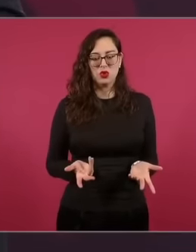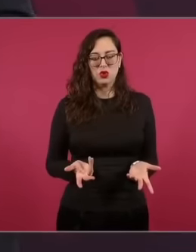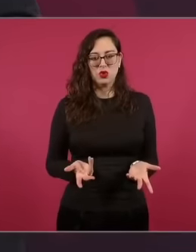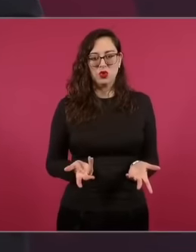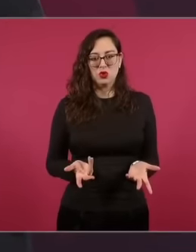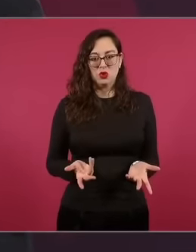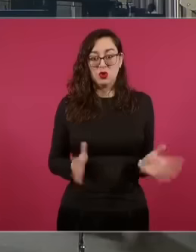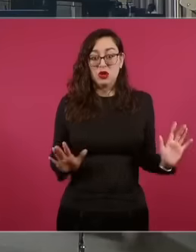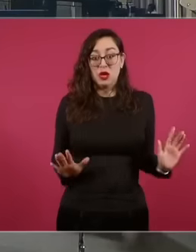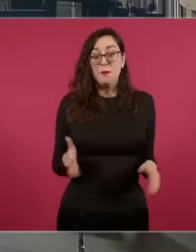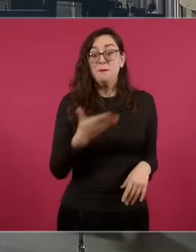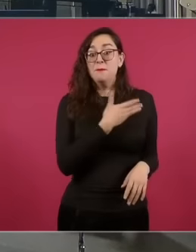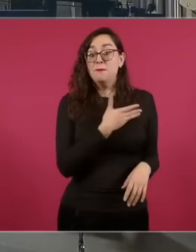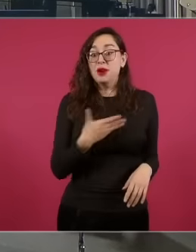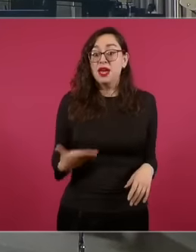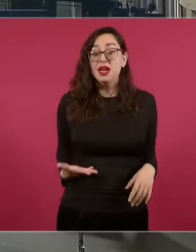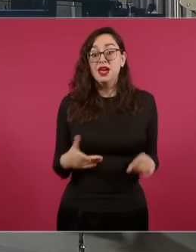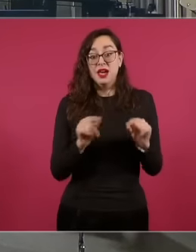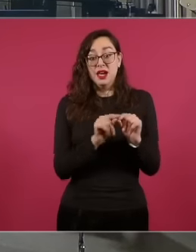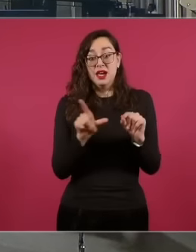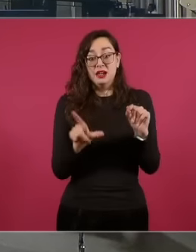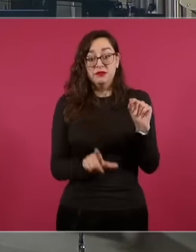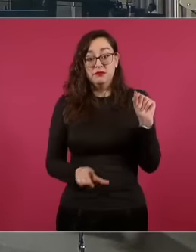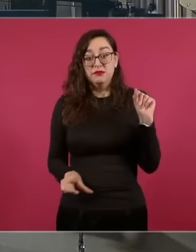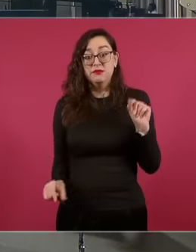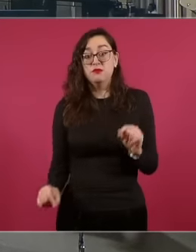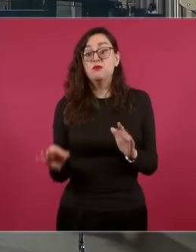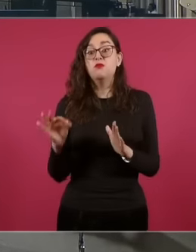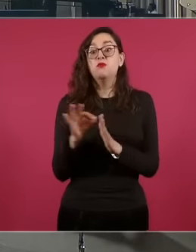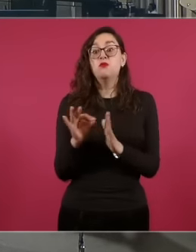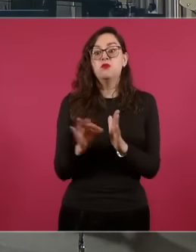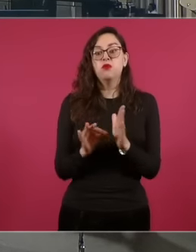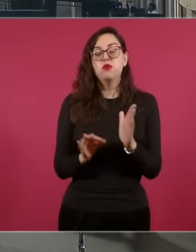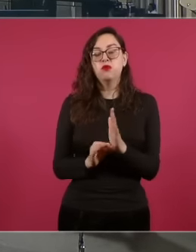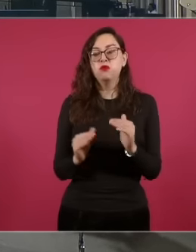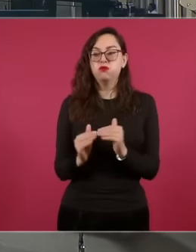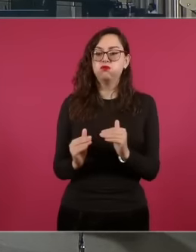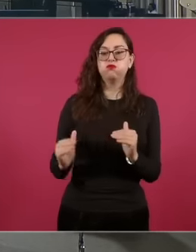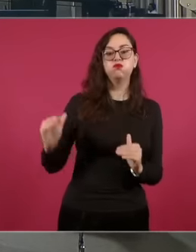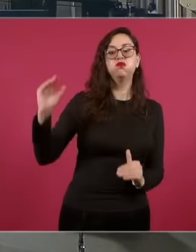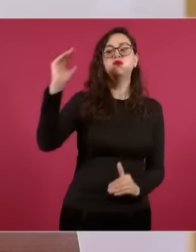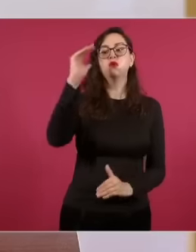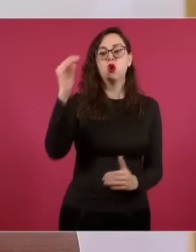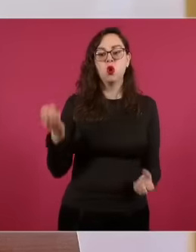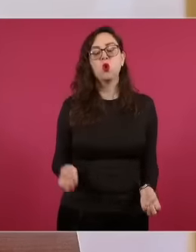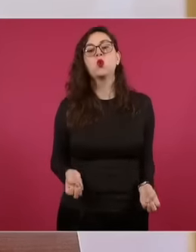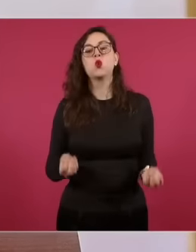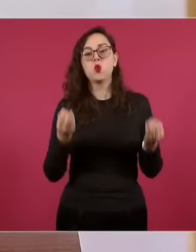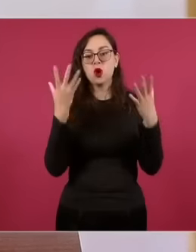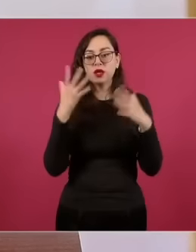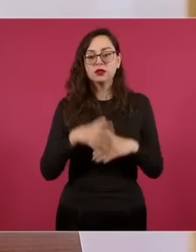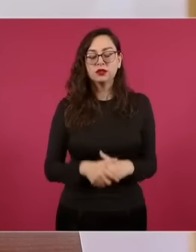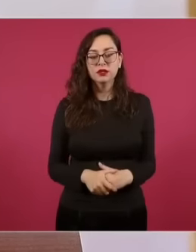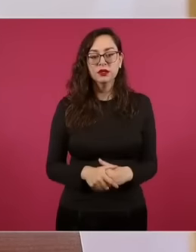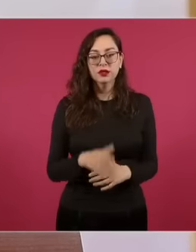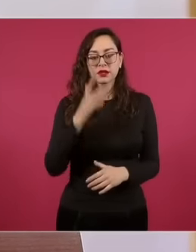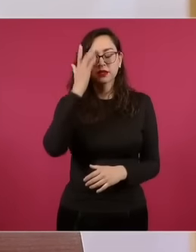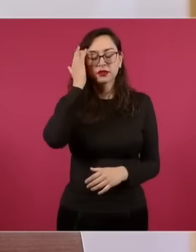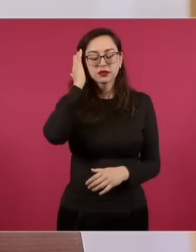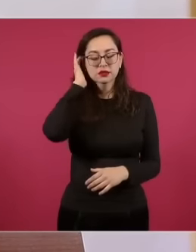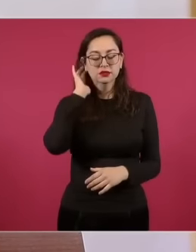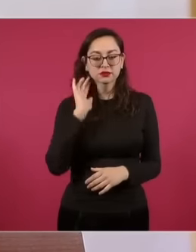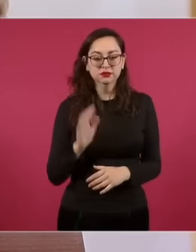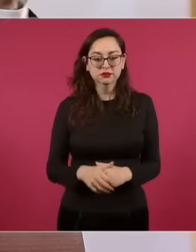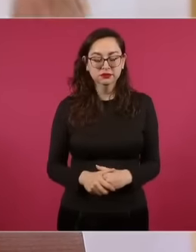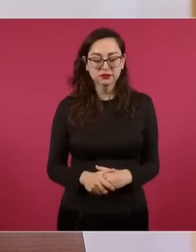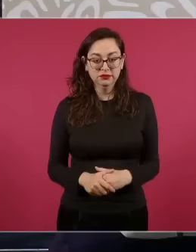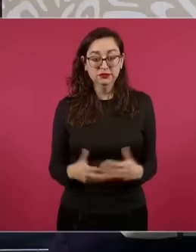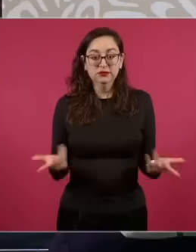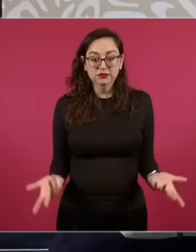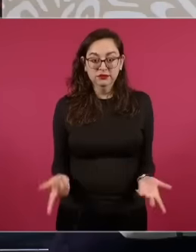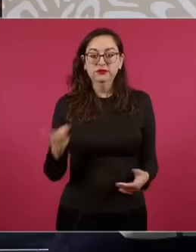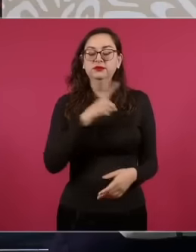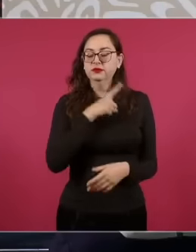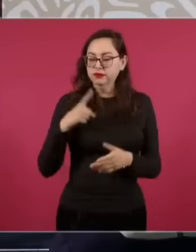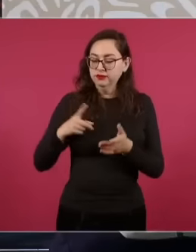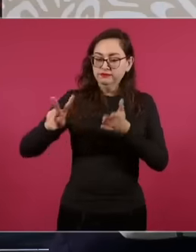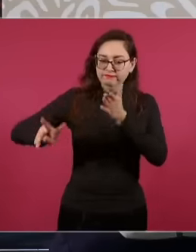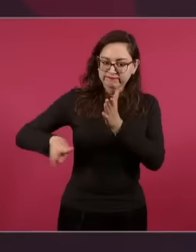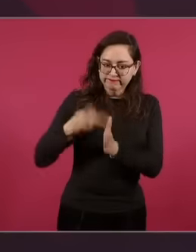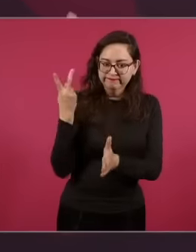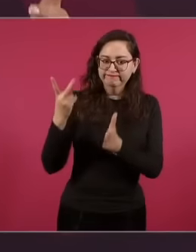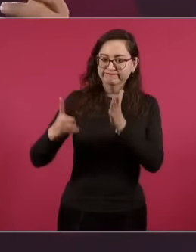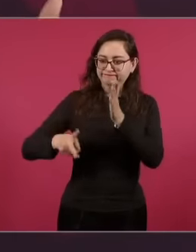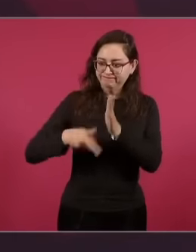presidency, why don't you say how much the difference was? You have to keep repeating